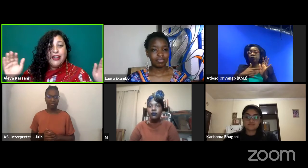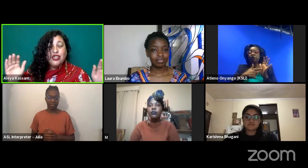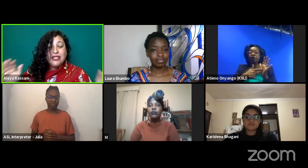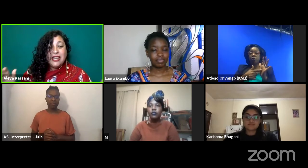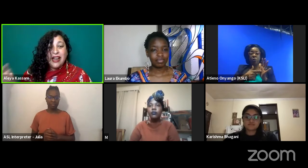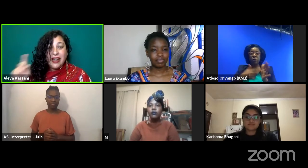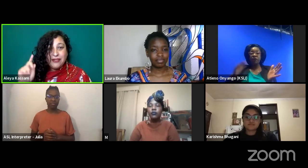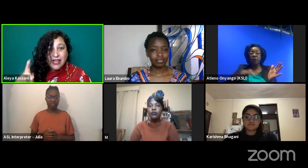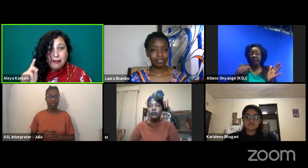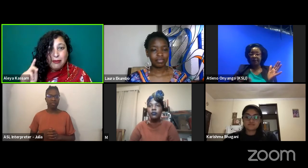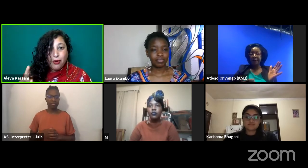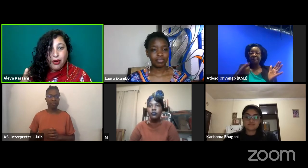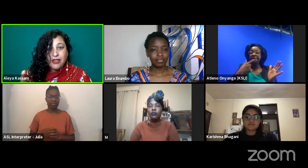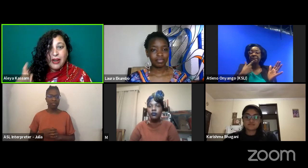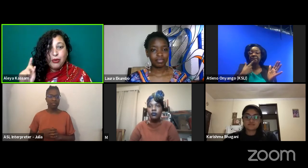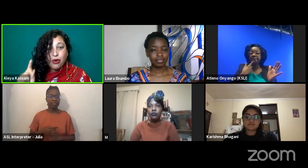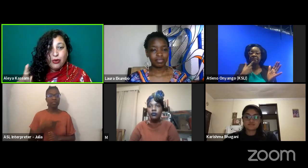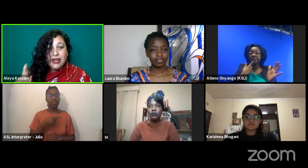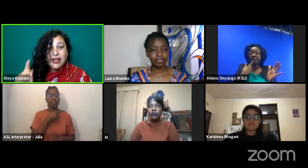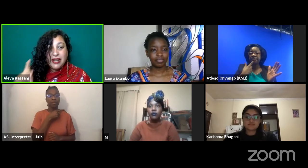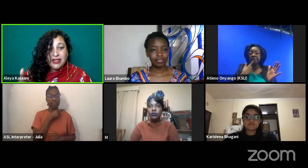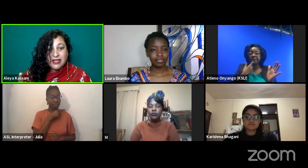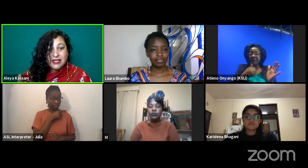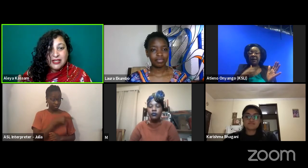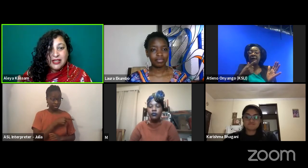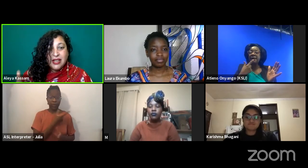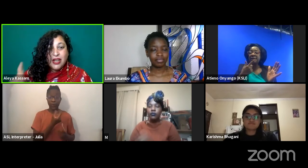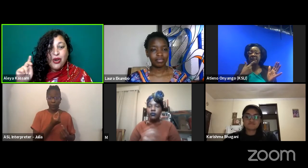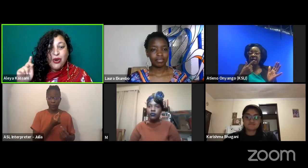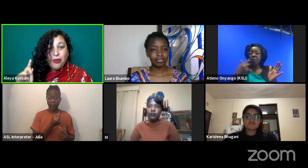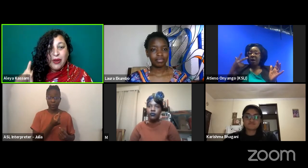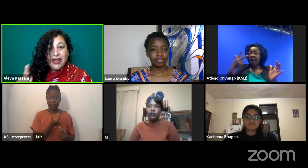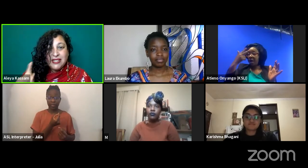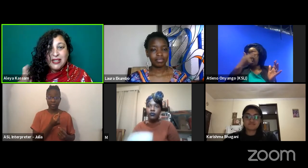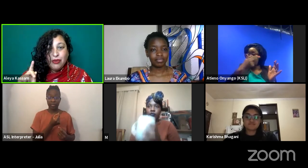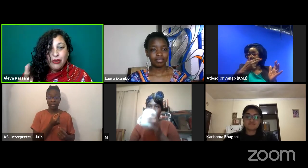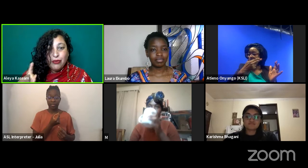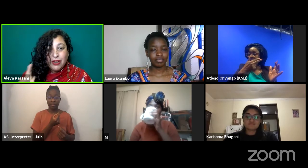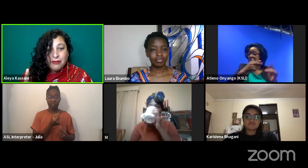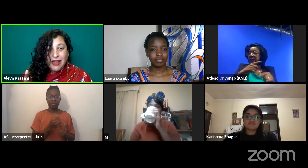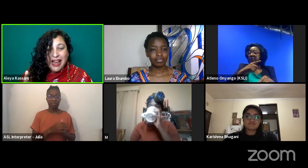And she said, I have said before that I will only cut this when I see real freedom.